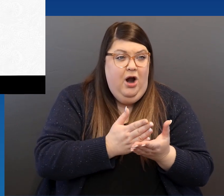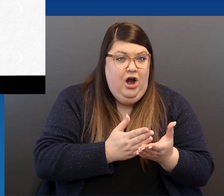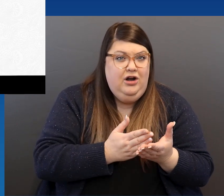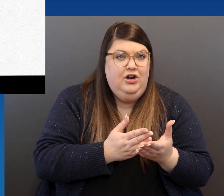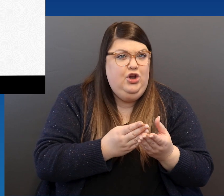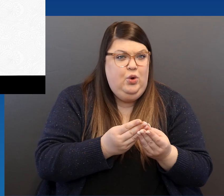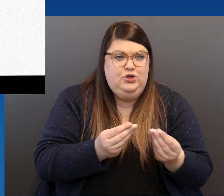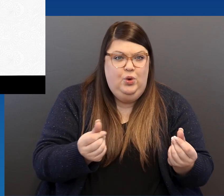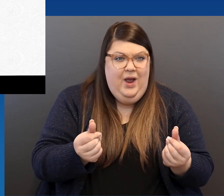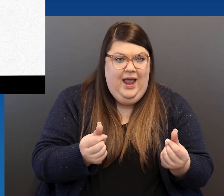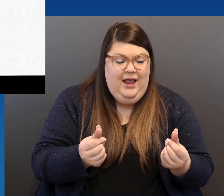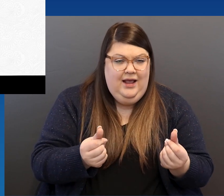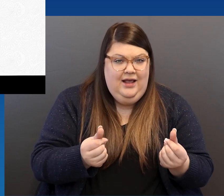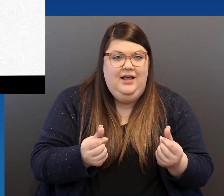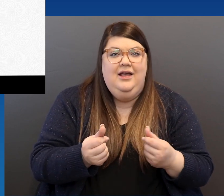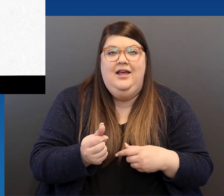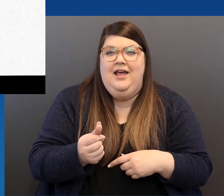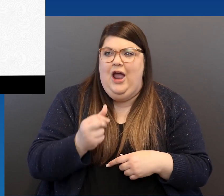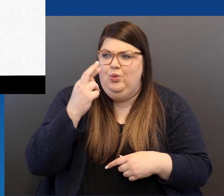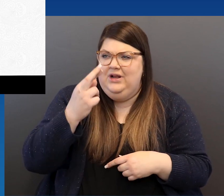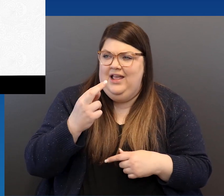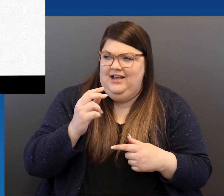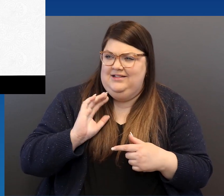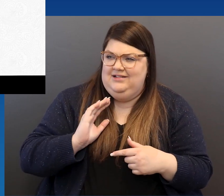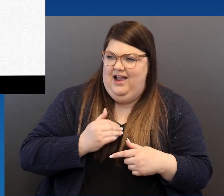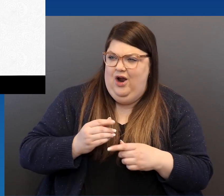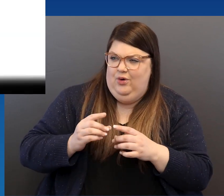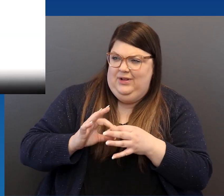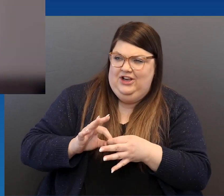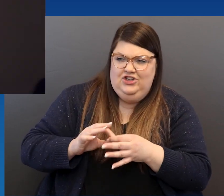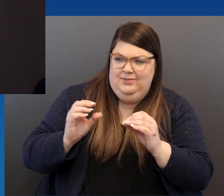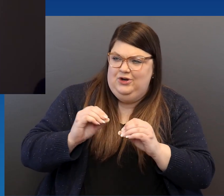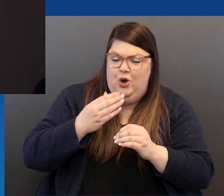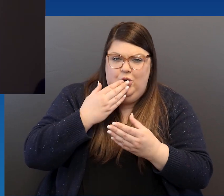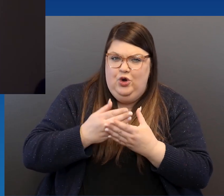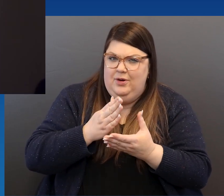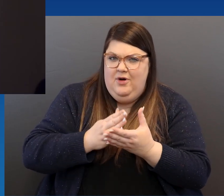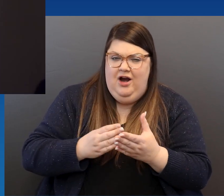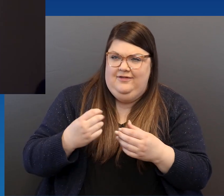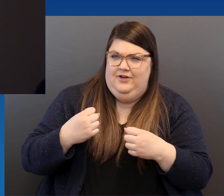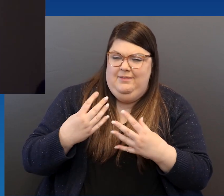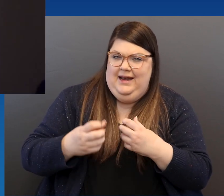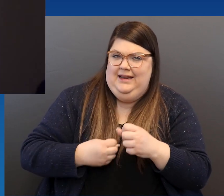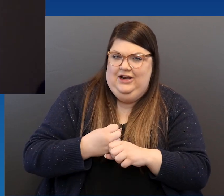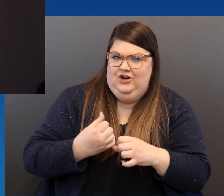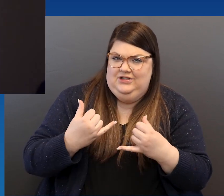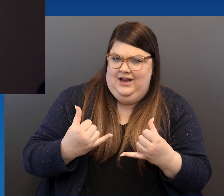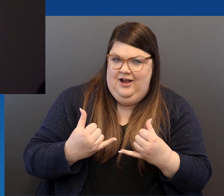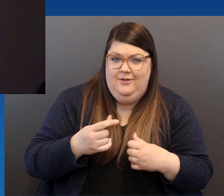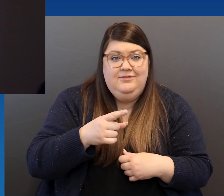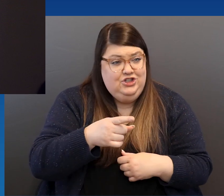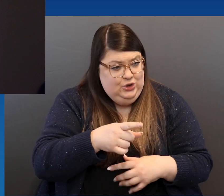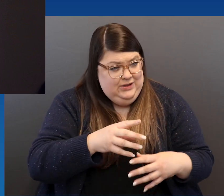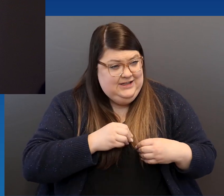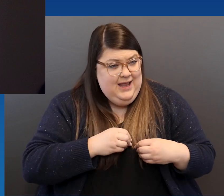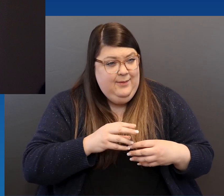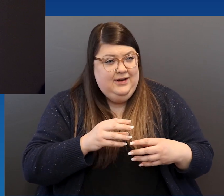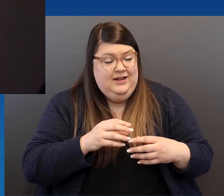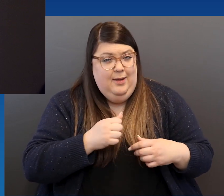that all good part in years. So, if she'd accept his apology, it would go back to it's all good. Do you think it stayed there?